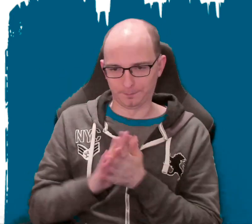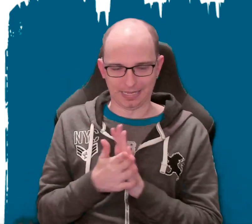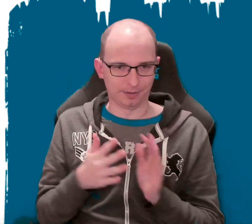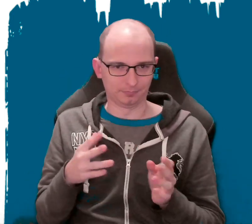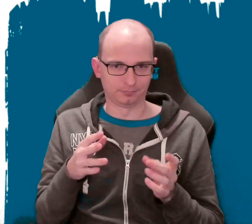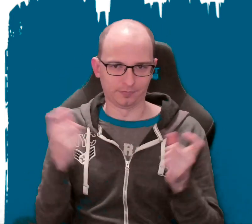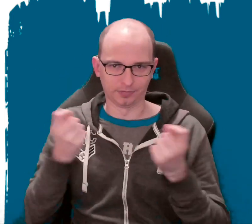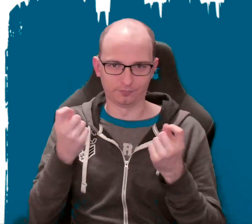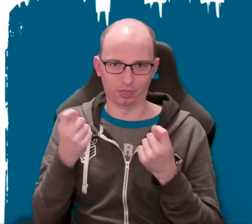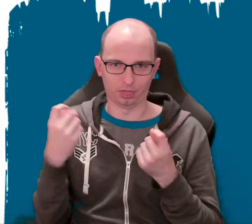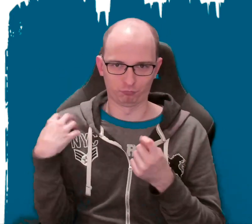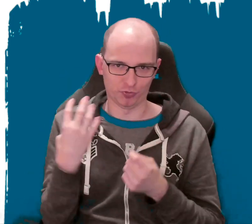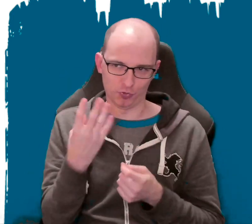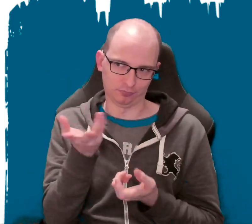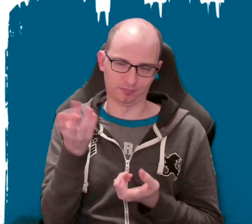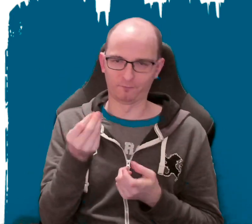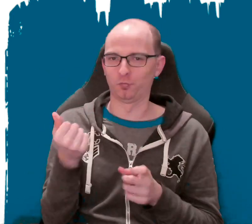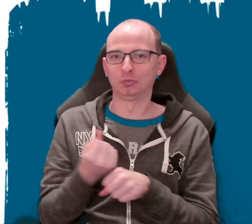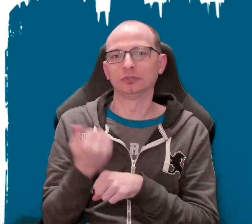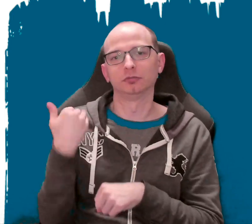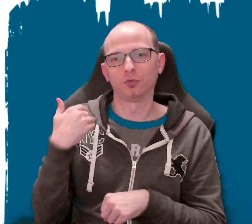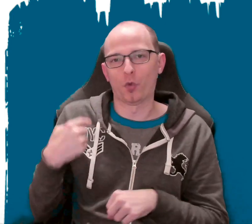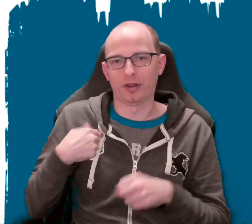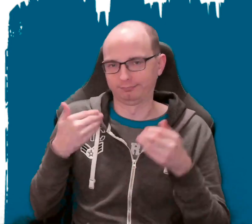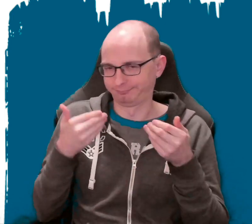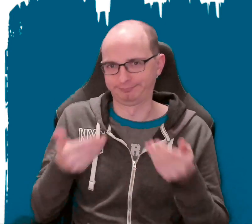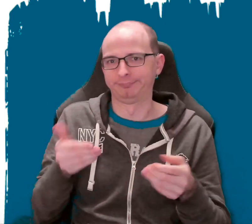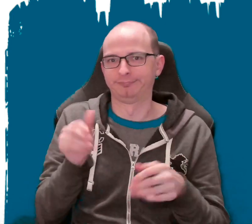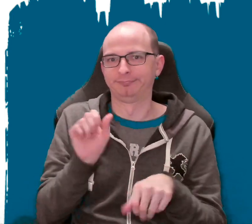Then after a while I became the festival chairperson,